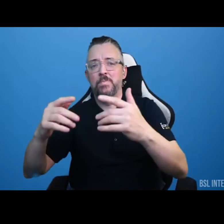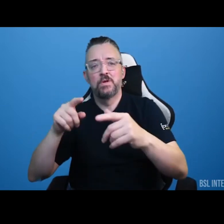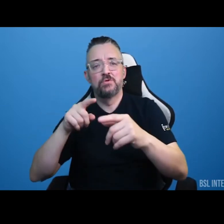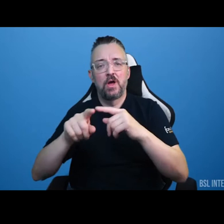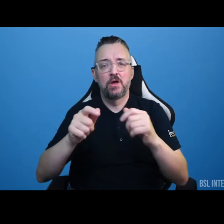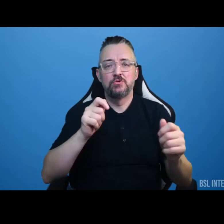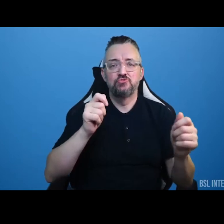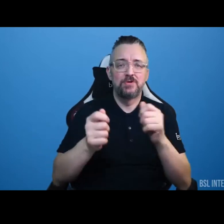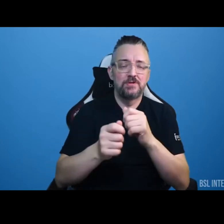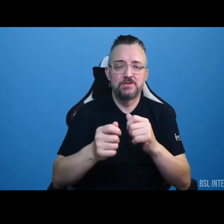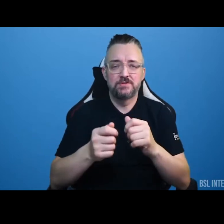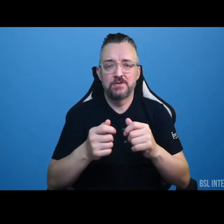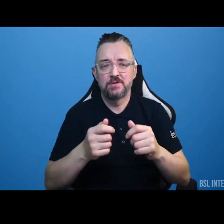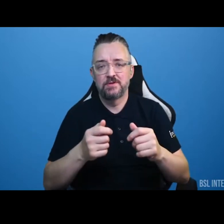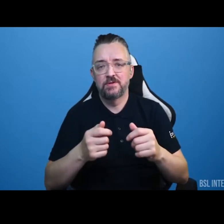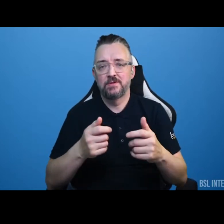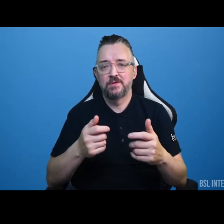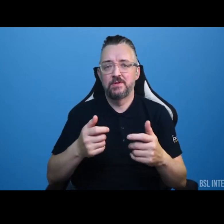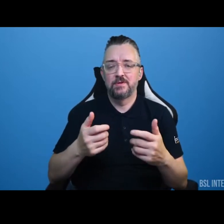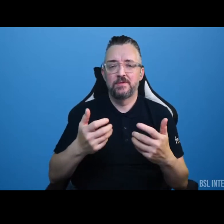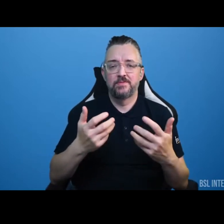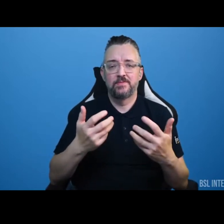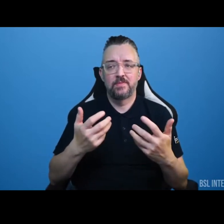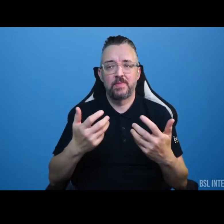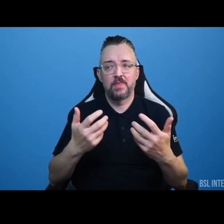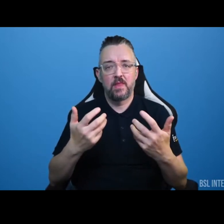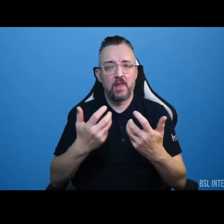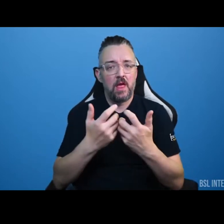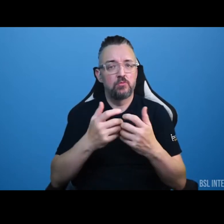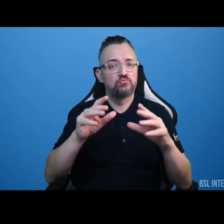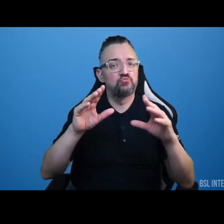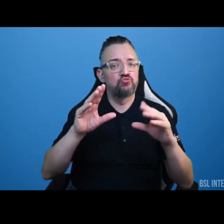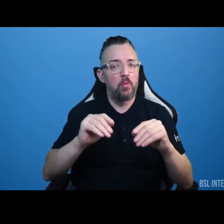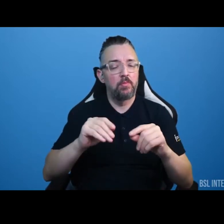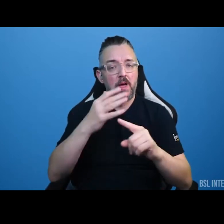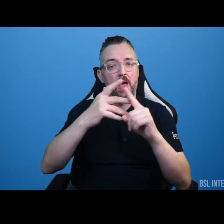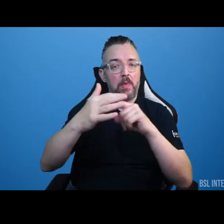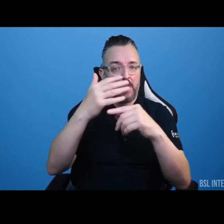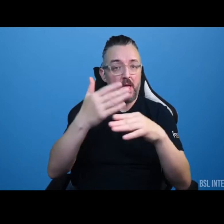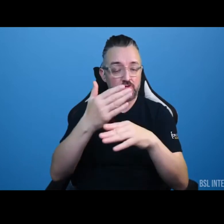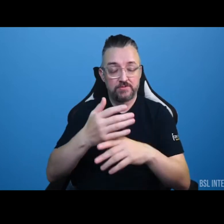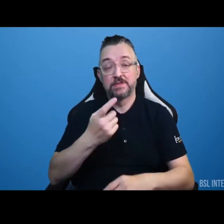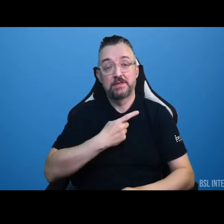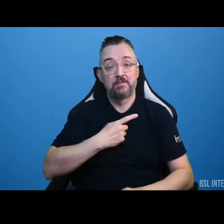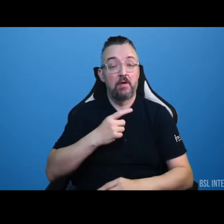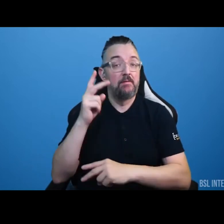constrict, stopped climate action being able to take place. I'm a volunteer and a trustee of a charity